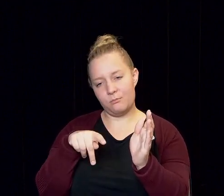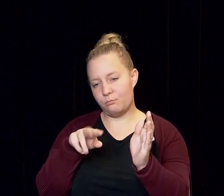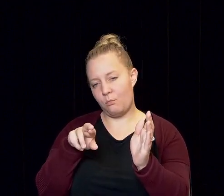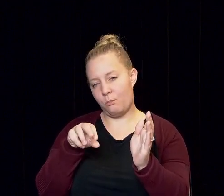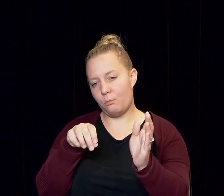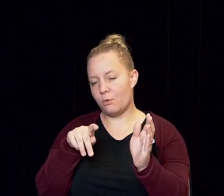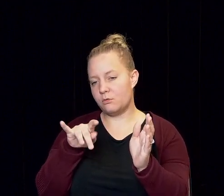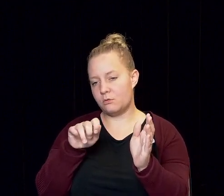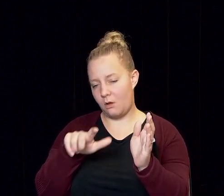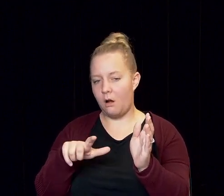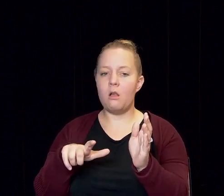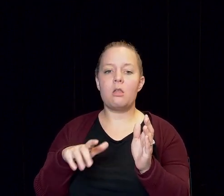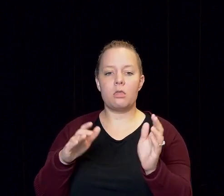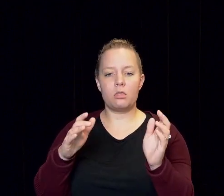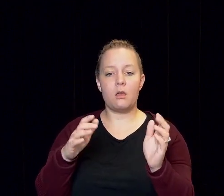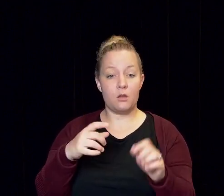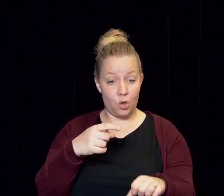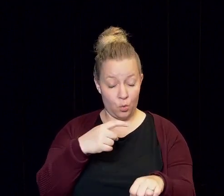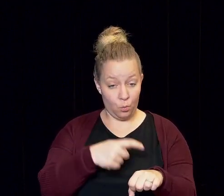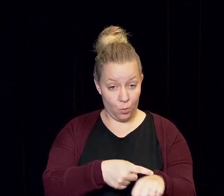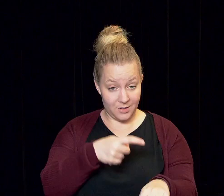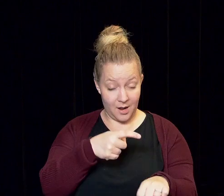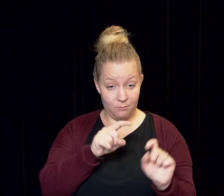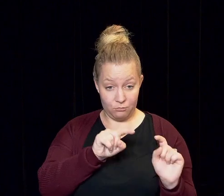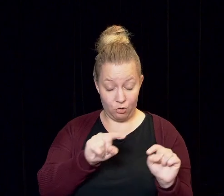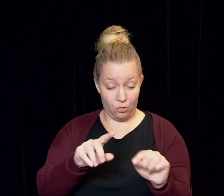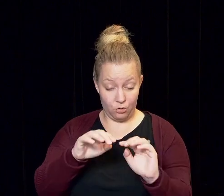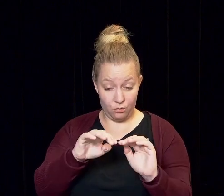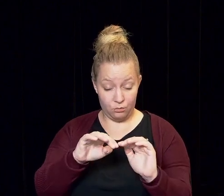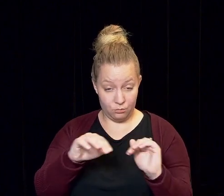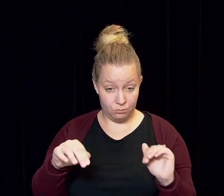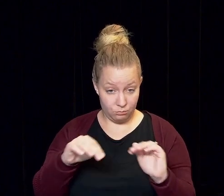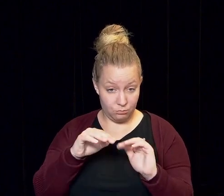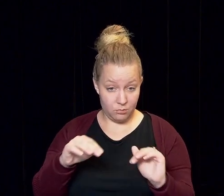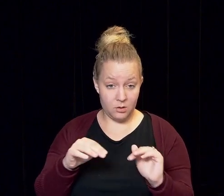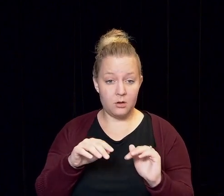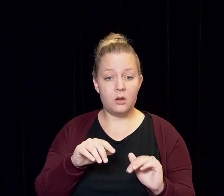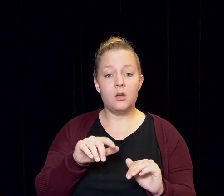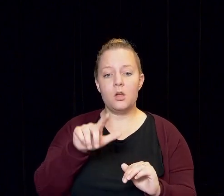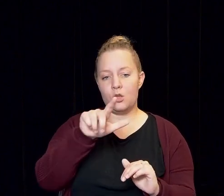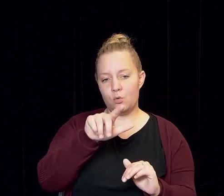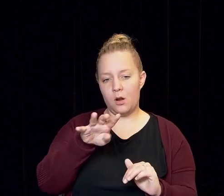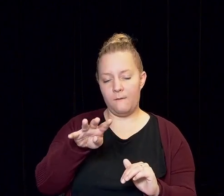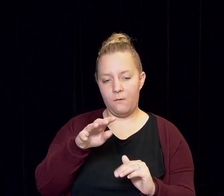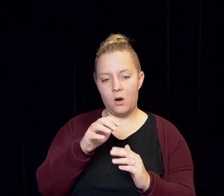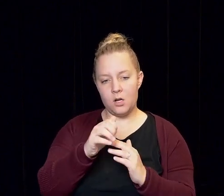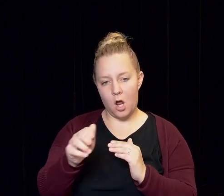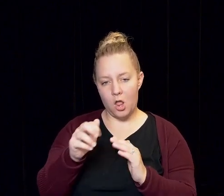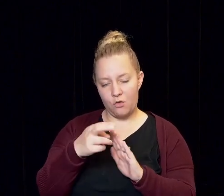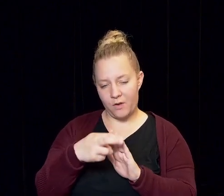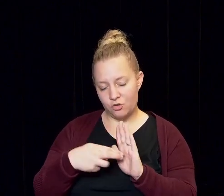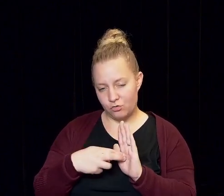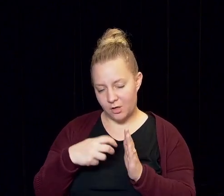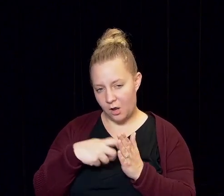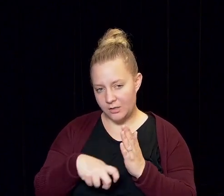If I go 1 time to the pool, then I did that $24 registration fee plus an extra $8 so